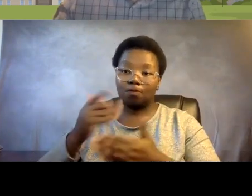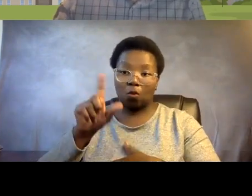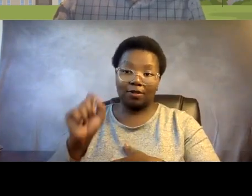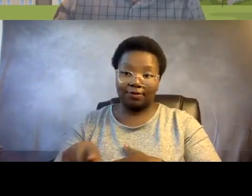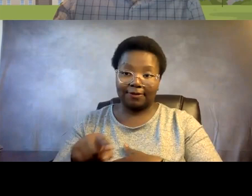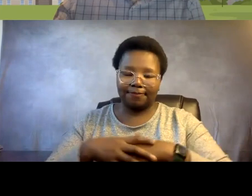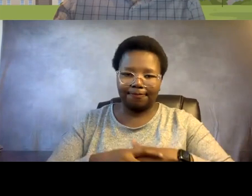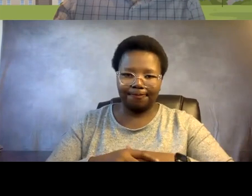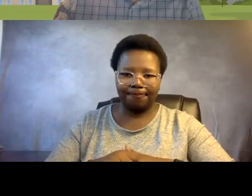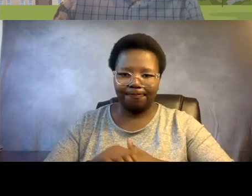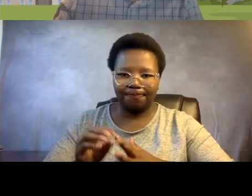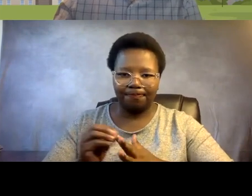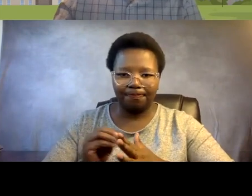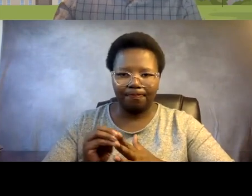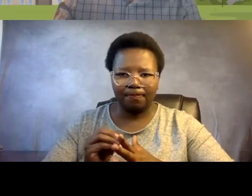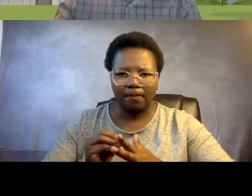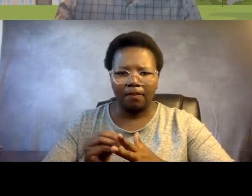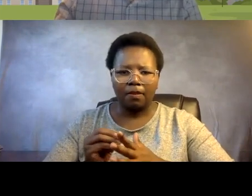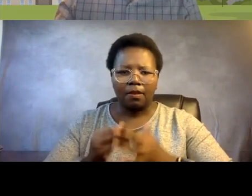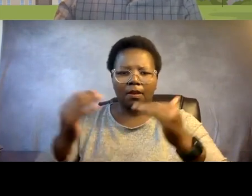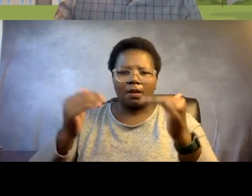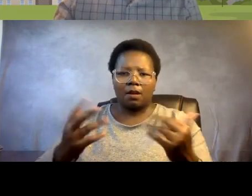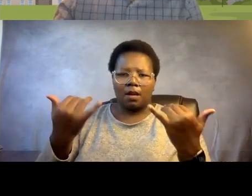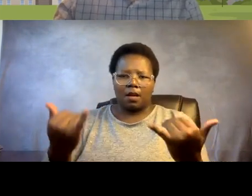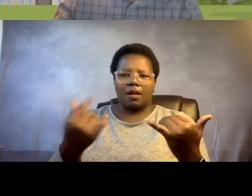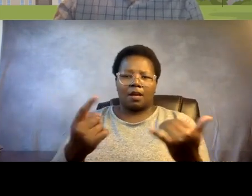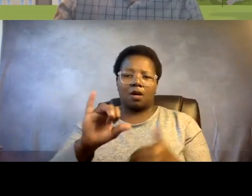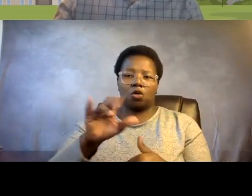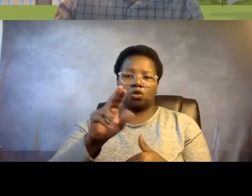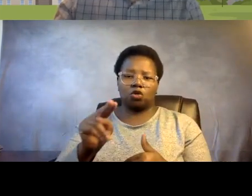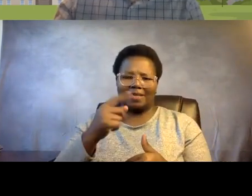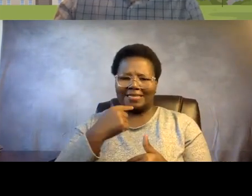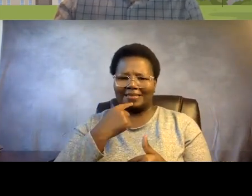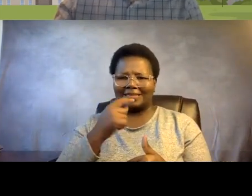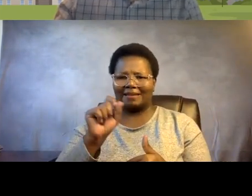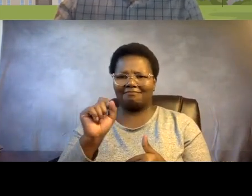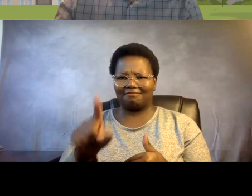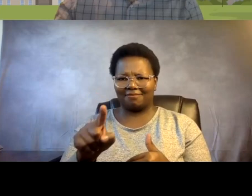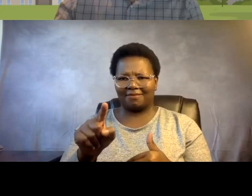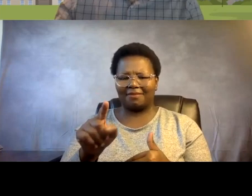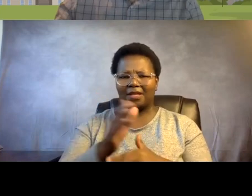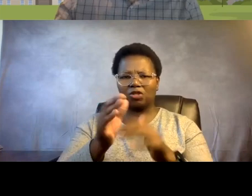[Jon]: And I did also just put a link in the chat for that, as well for the the most recent